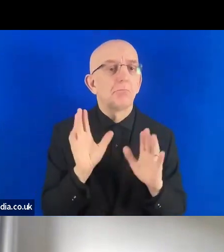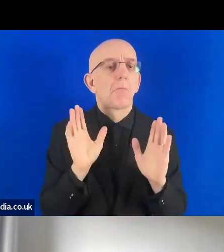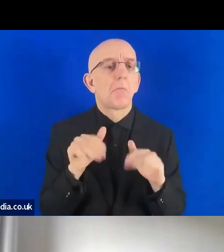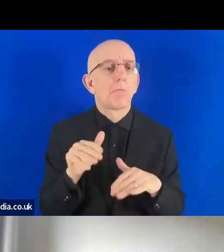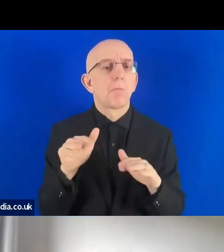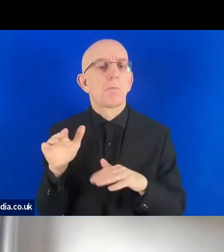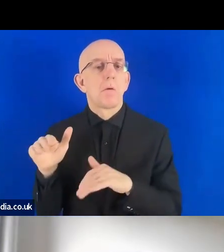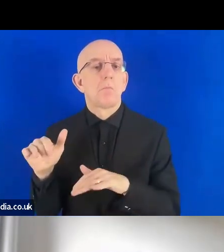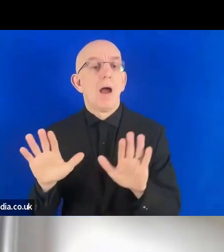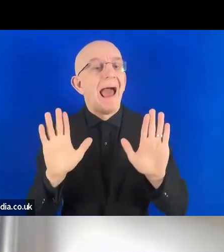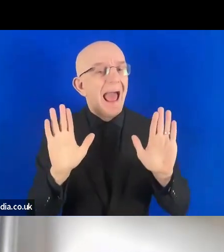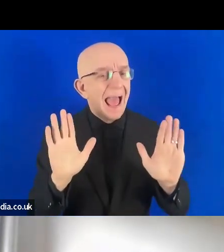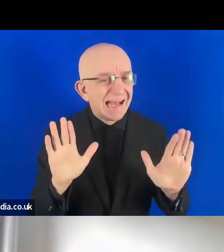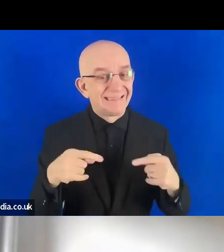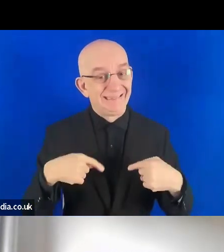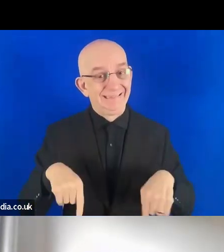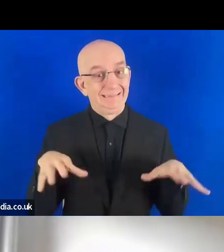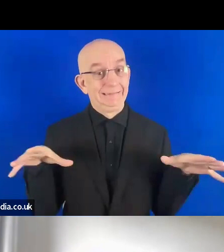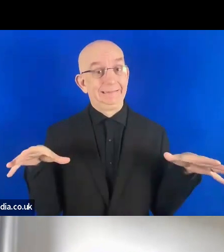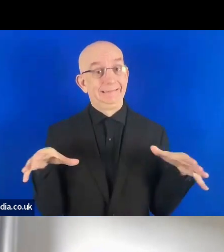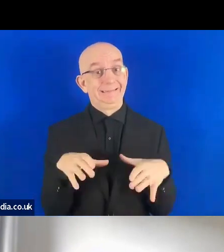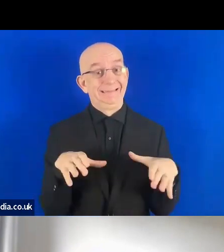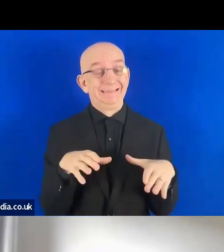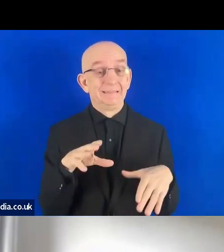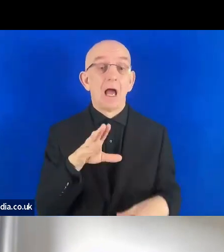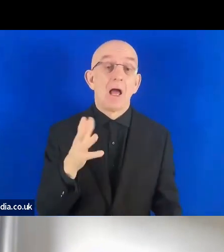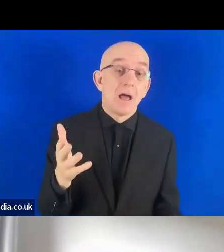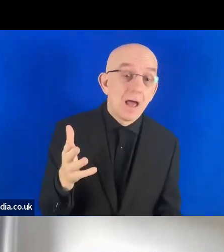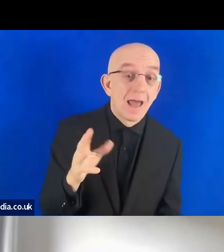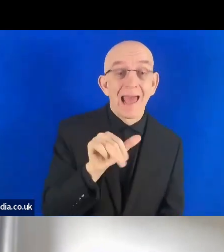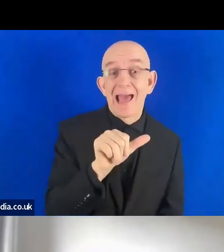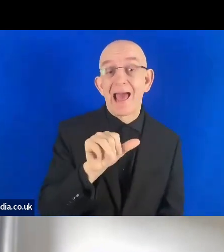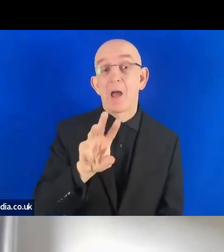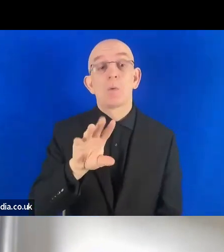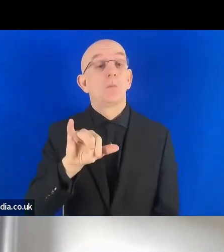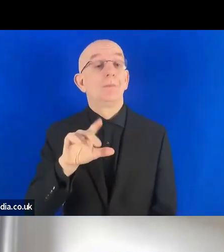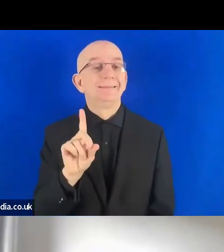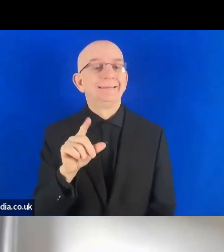And so, we want to make sure everyone feels safe and comfortable coming to the forum.